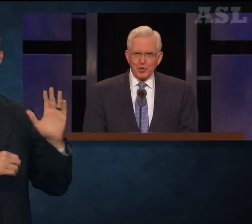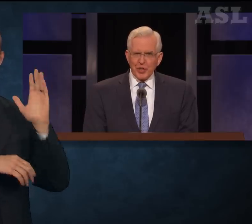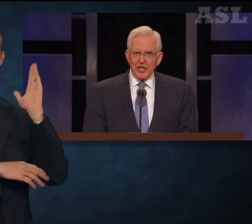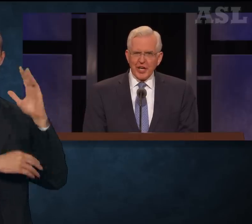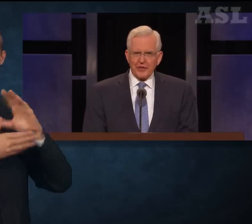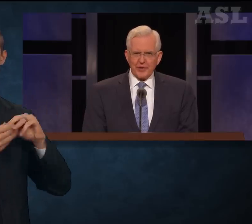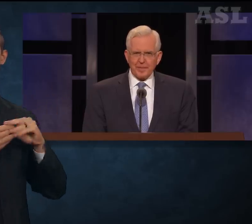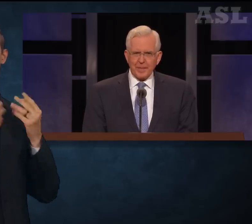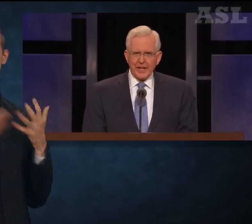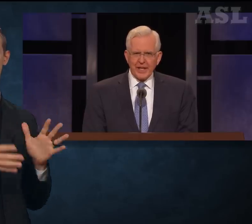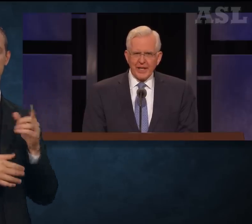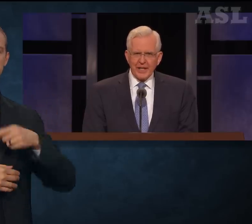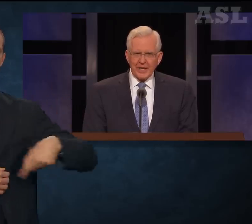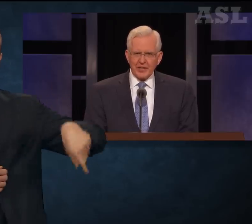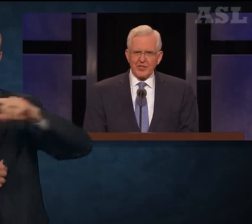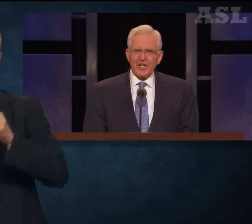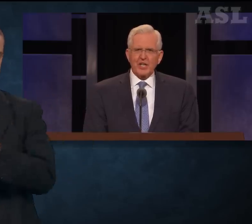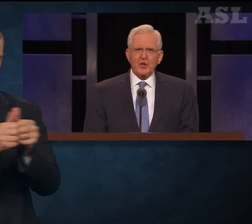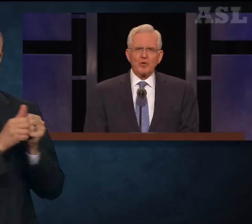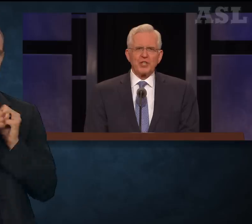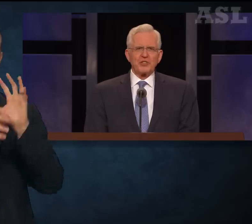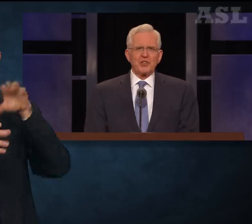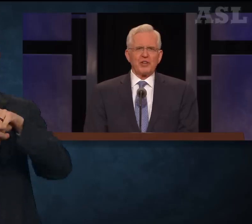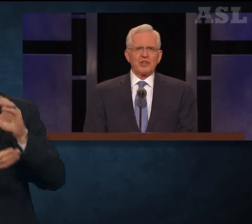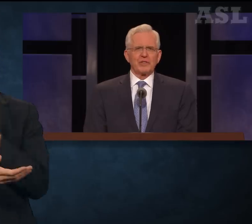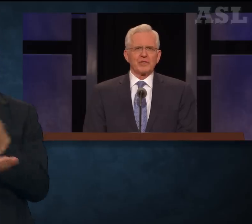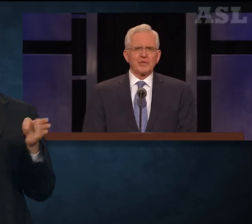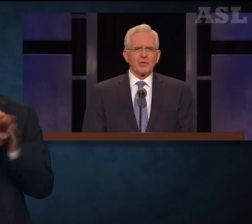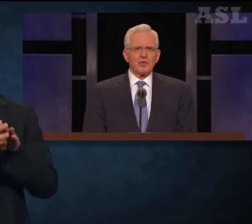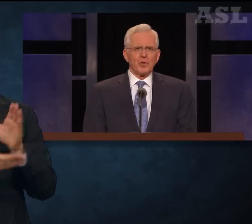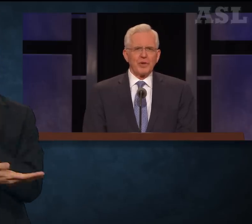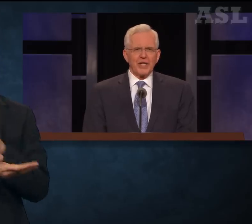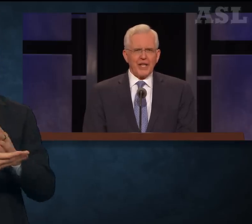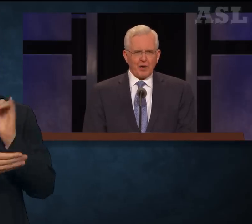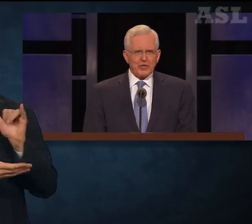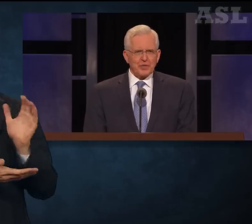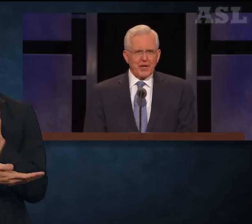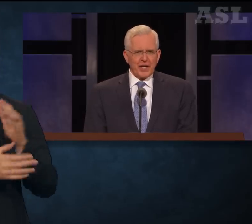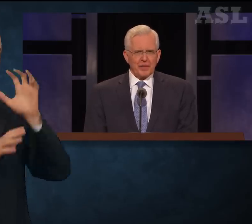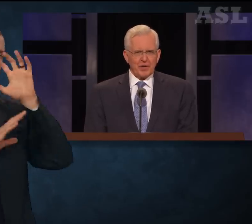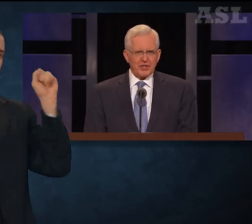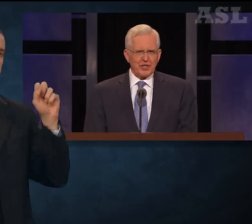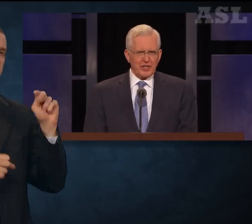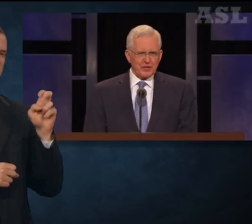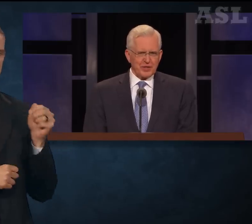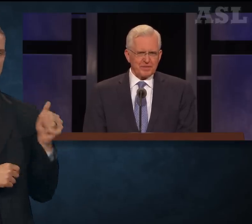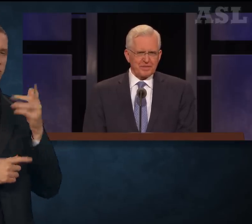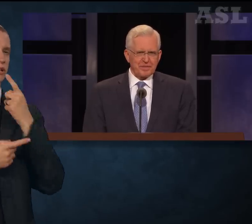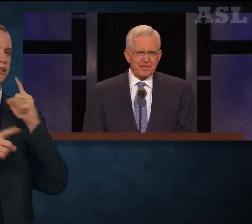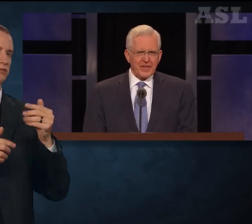FOLLOWING THEIR MESSAGES,